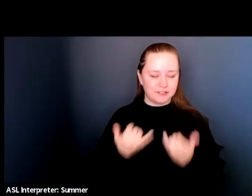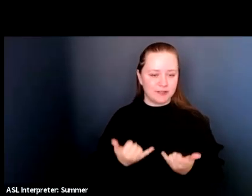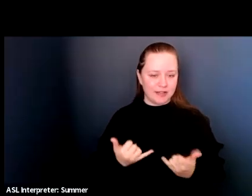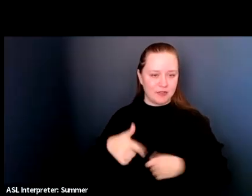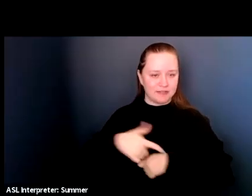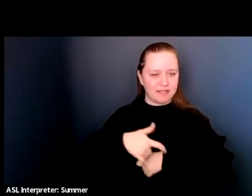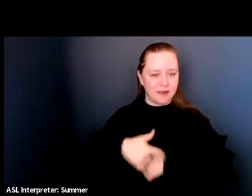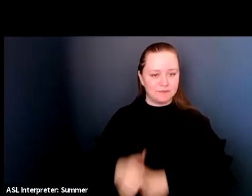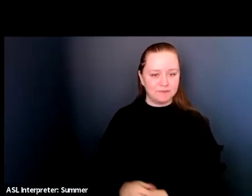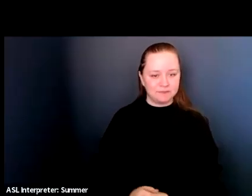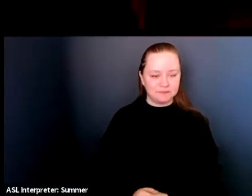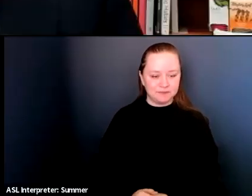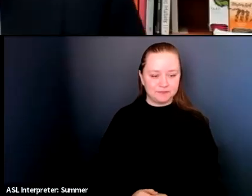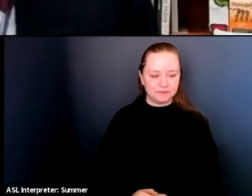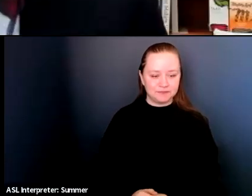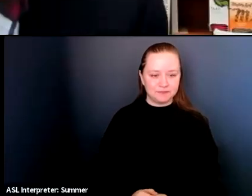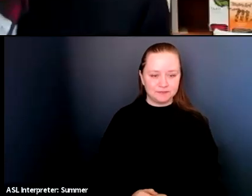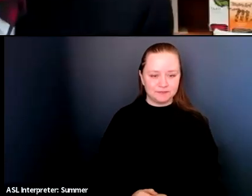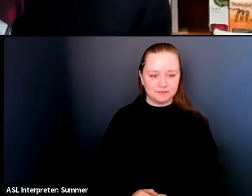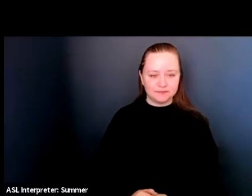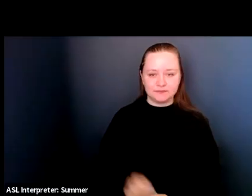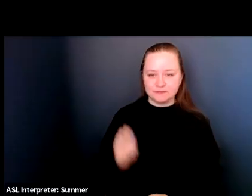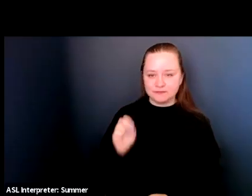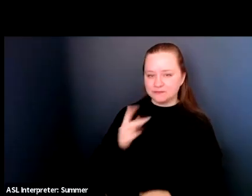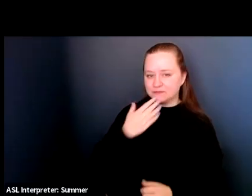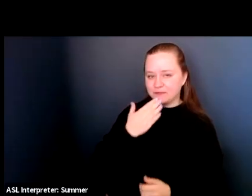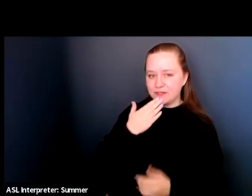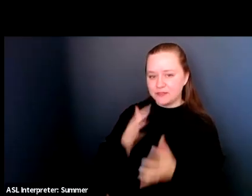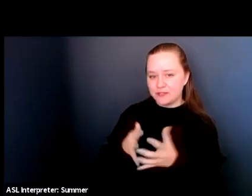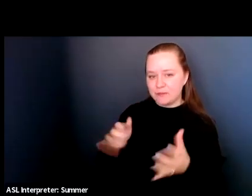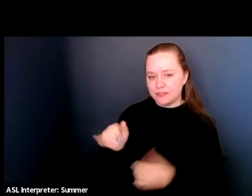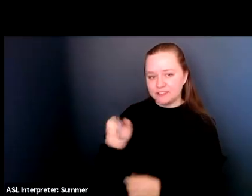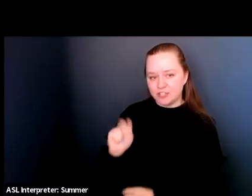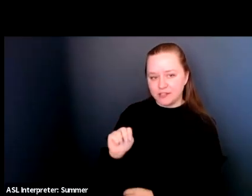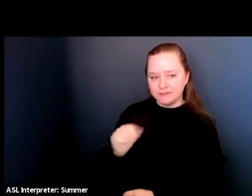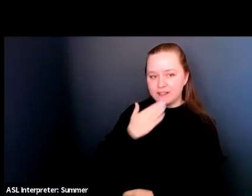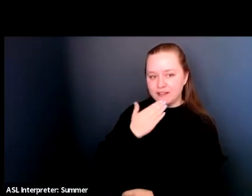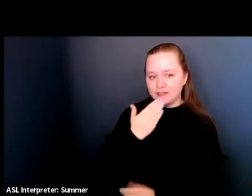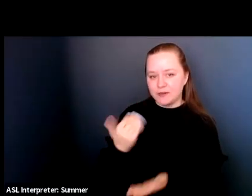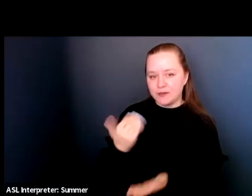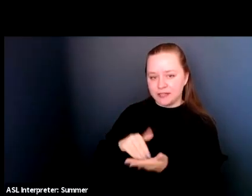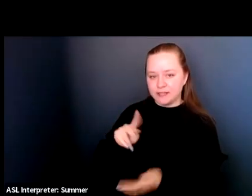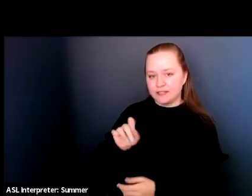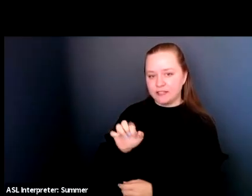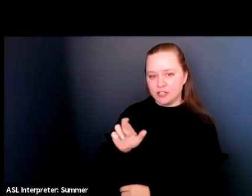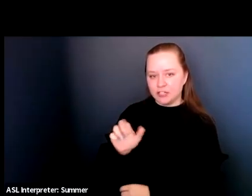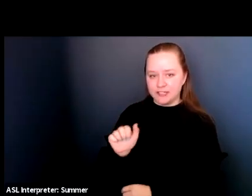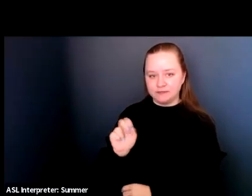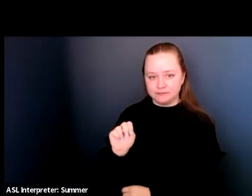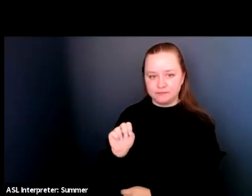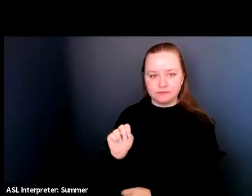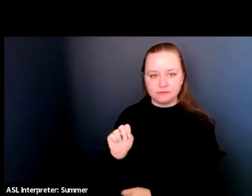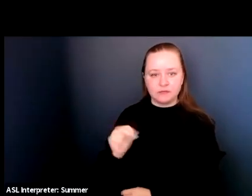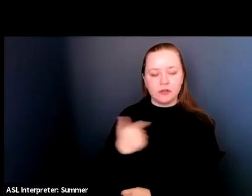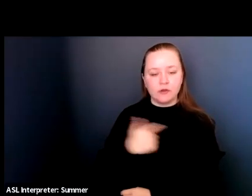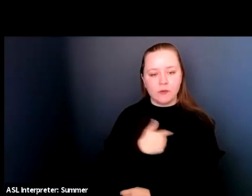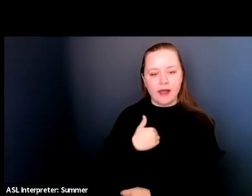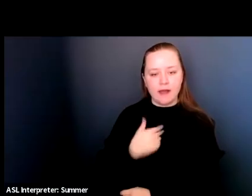All right. Thank you so much, John, and thank you again, Kieran. We have two questions in